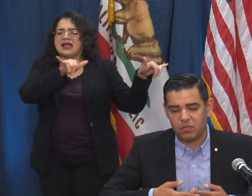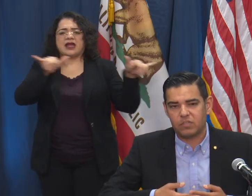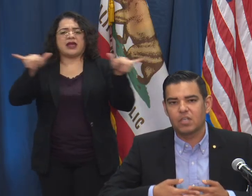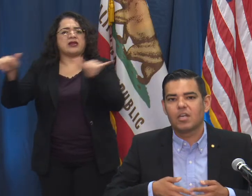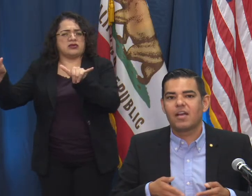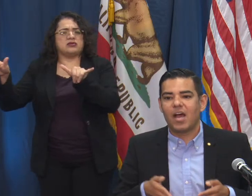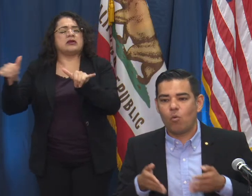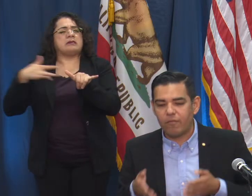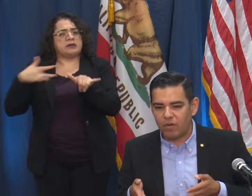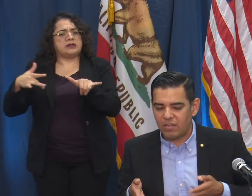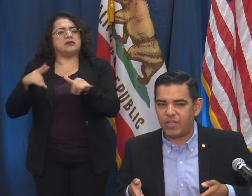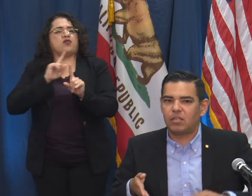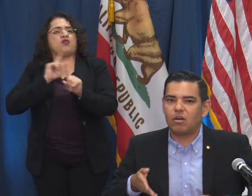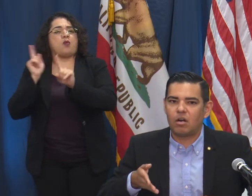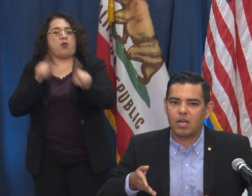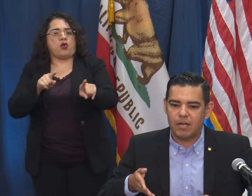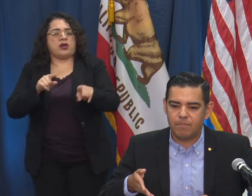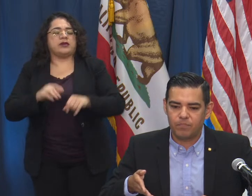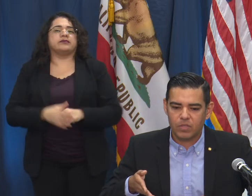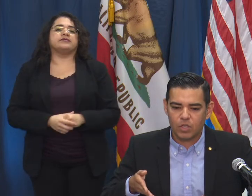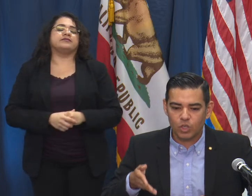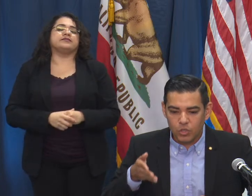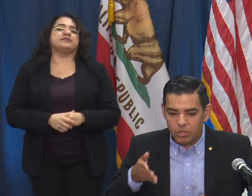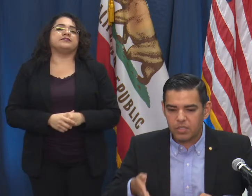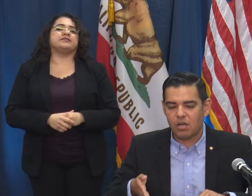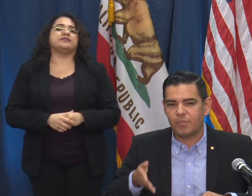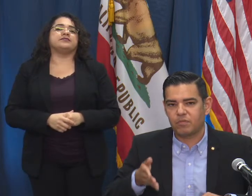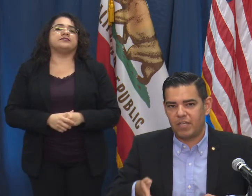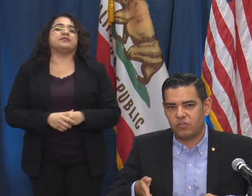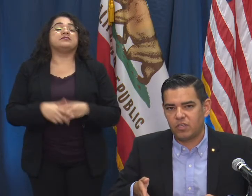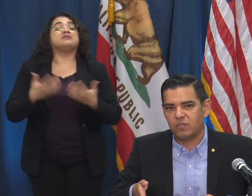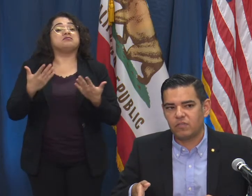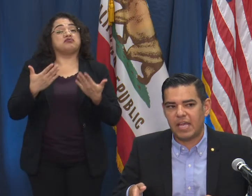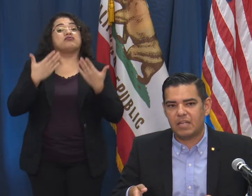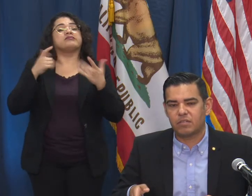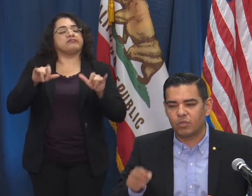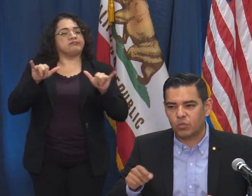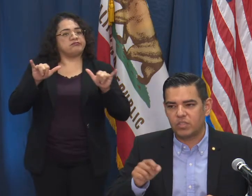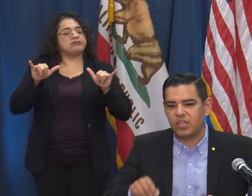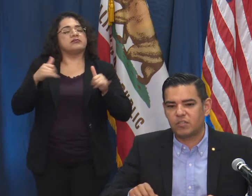However, I think there are good observations and some good critiques